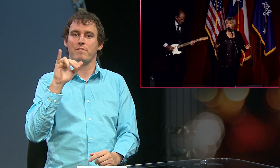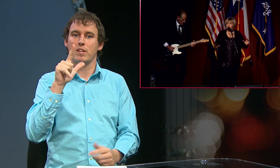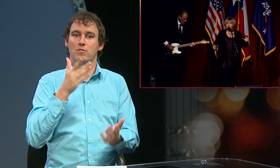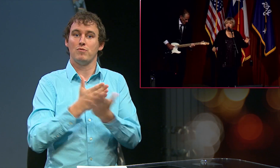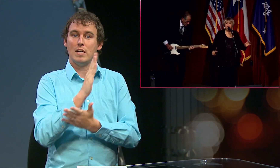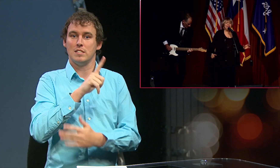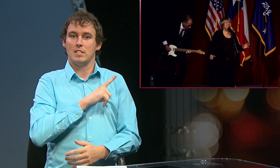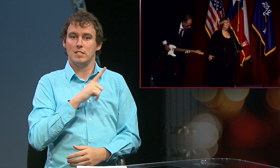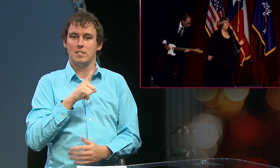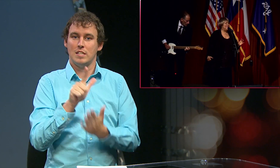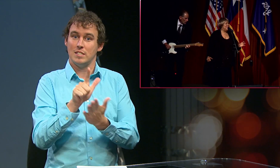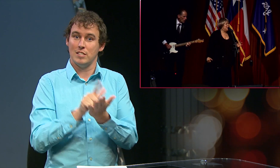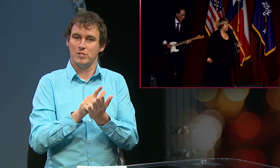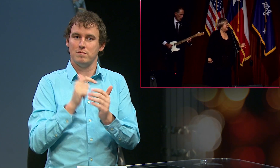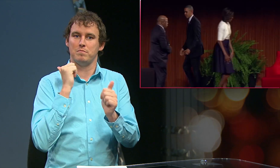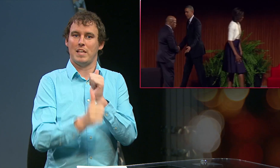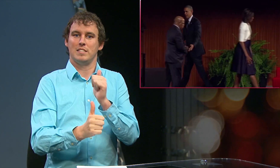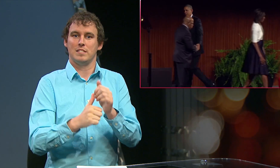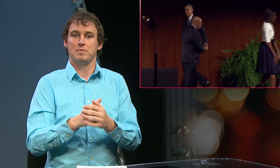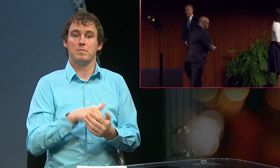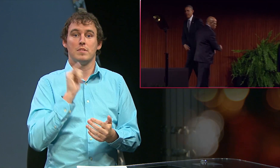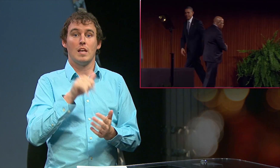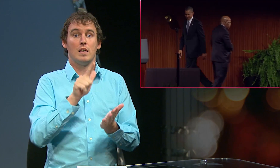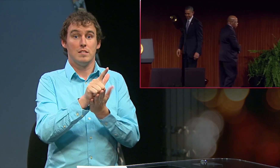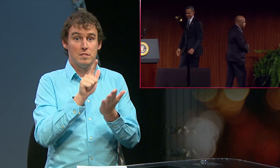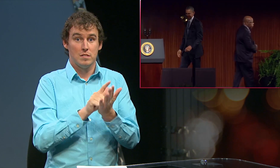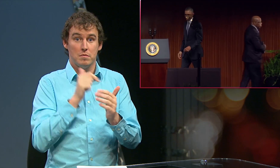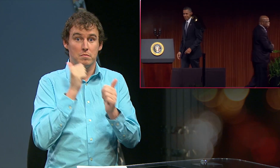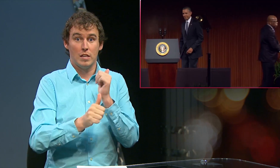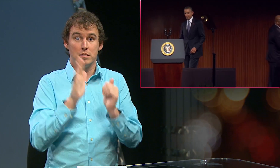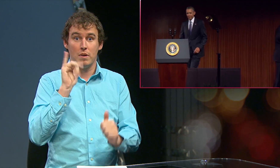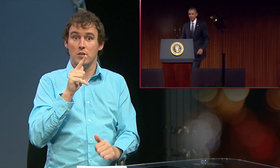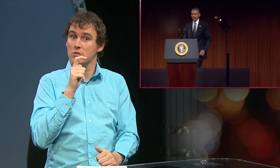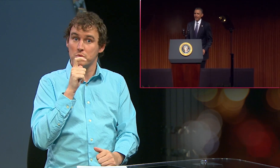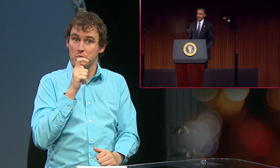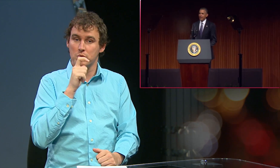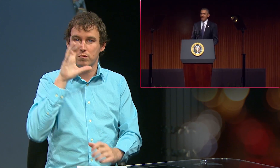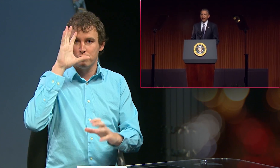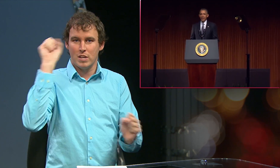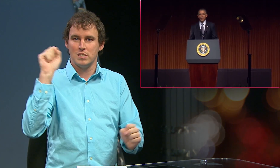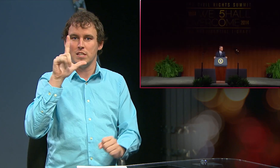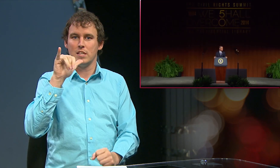A CENTURY SINCE THE PASSAGE OF SWEEPING CIVIL RIGHTS LEGISLATION. THE HISTORIC LEGISLATION